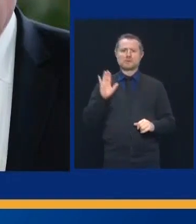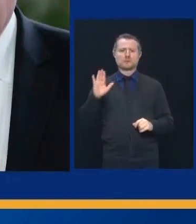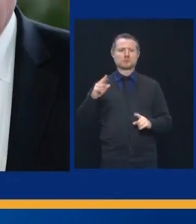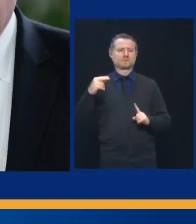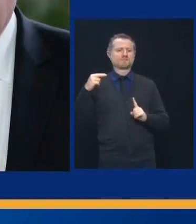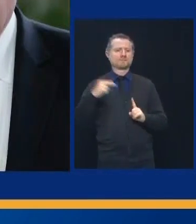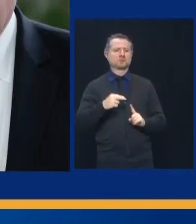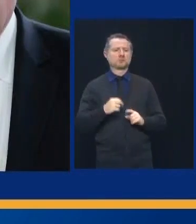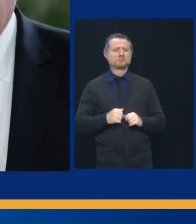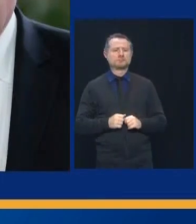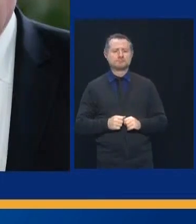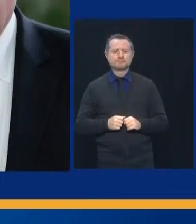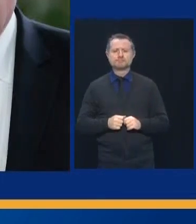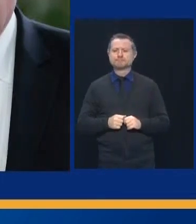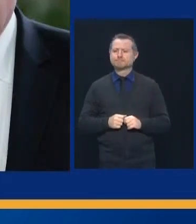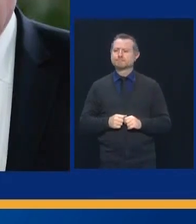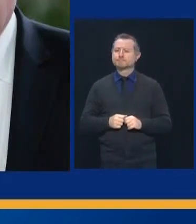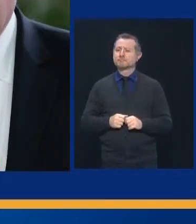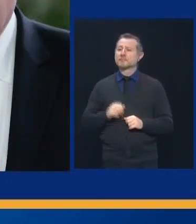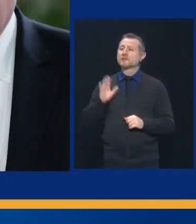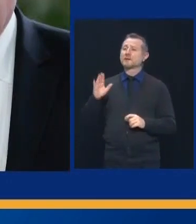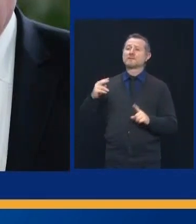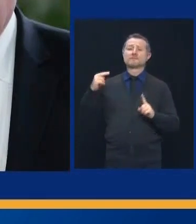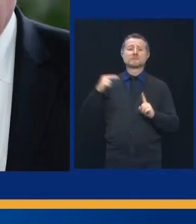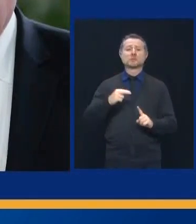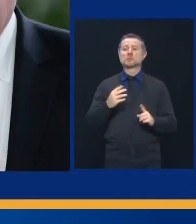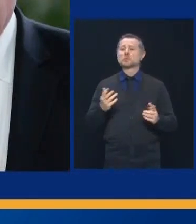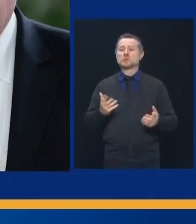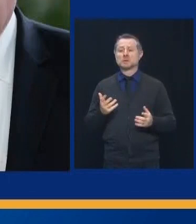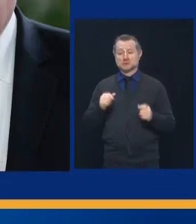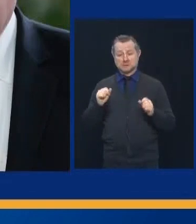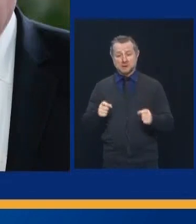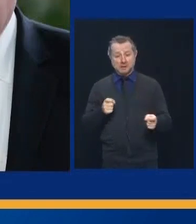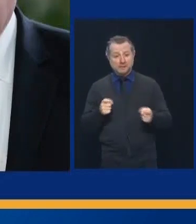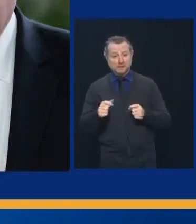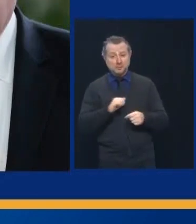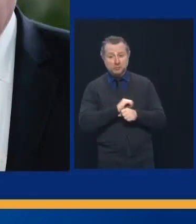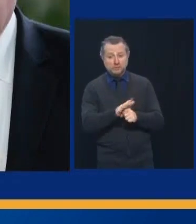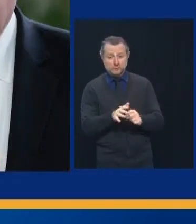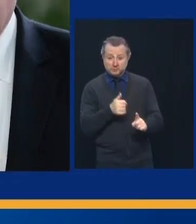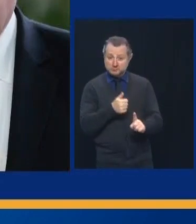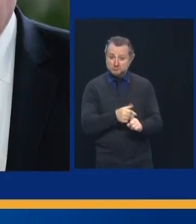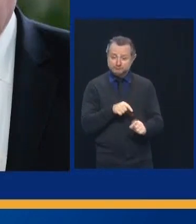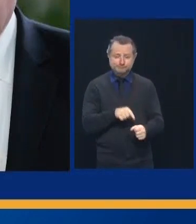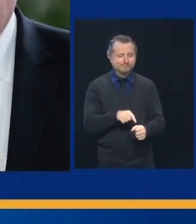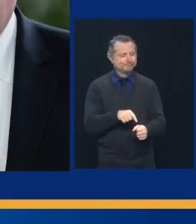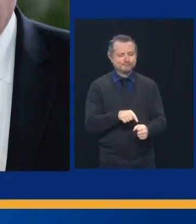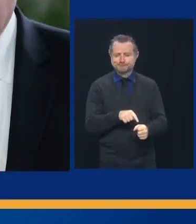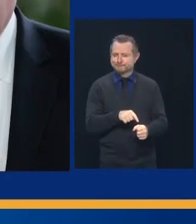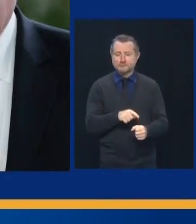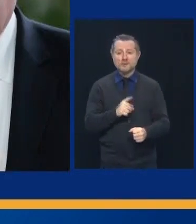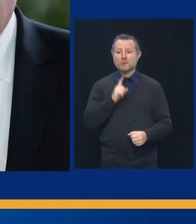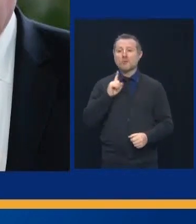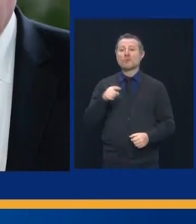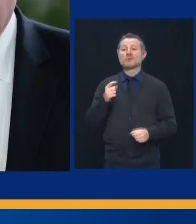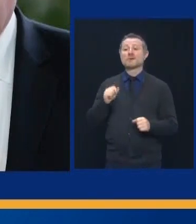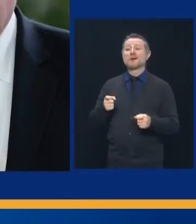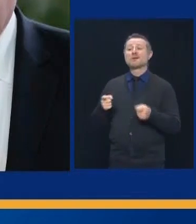THERAPEUTICS AND OTHER MITIGATION AREAS. WE'RE NOT GOING TO CONTROL THE